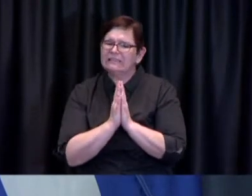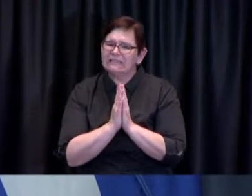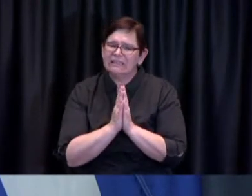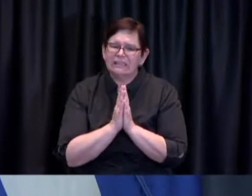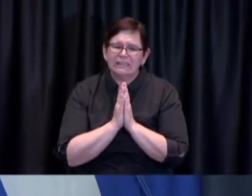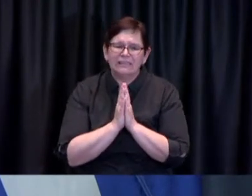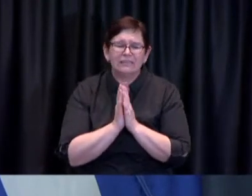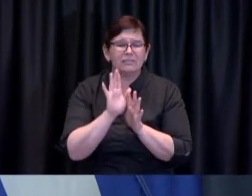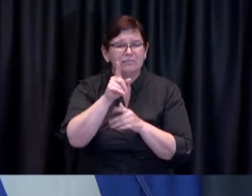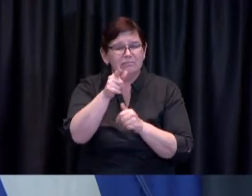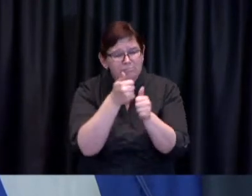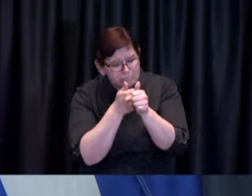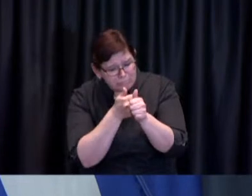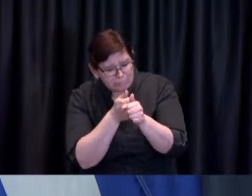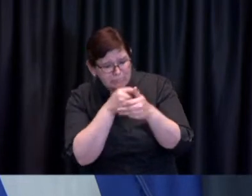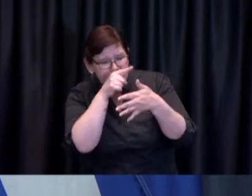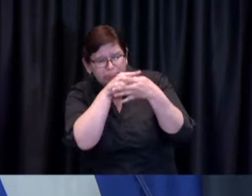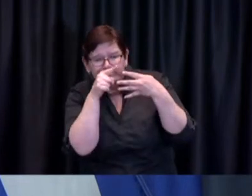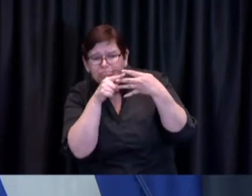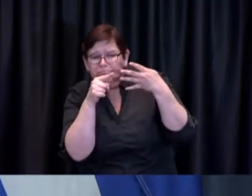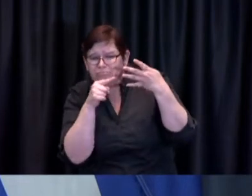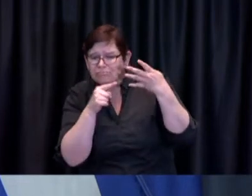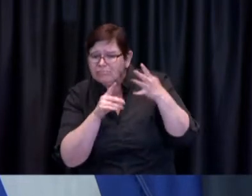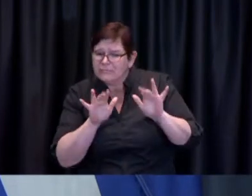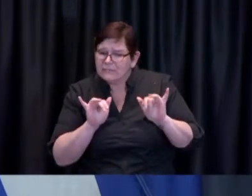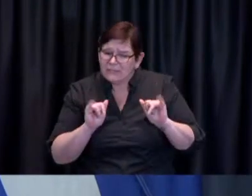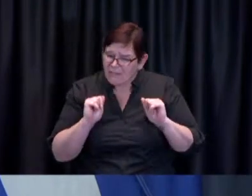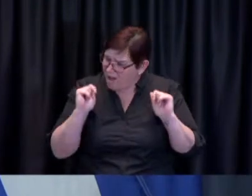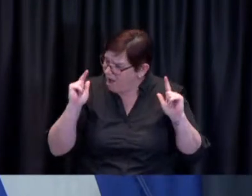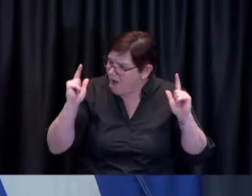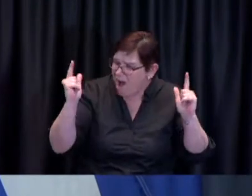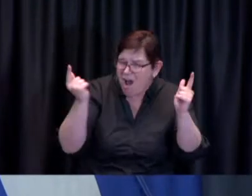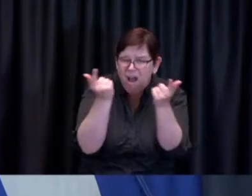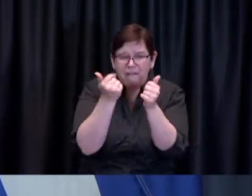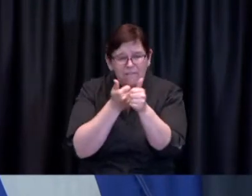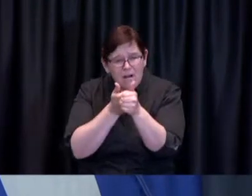each and every one of us does that the sooner we will get to the other side of this pandemic